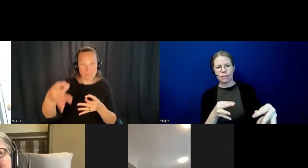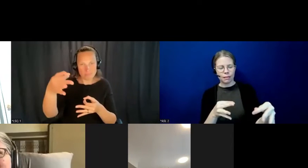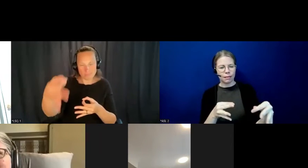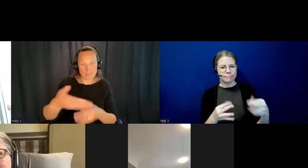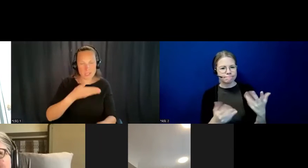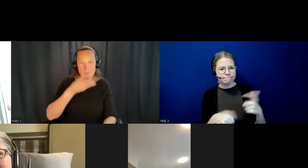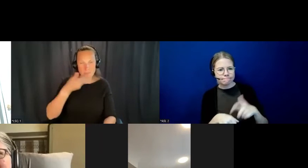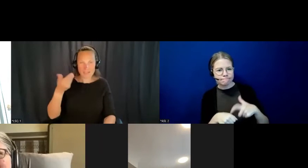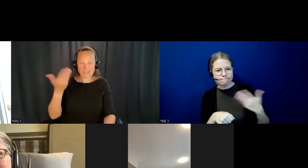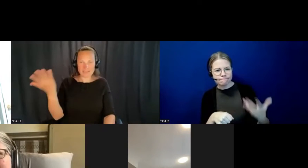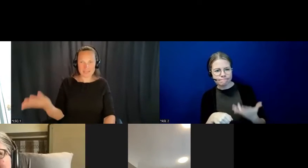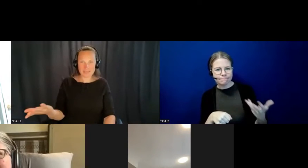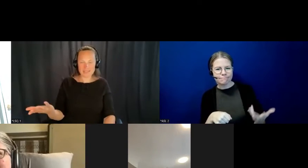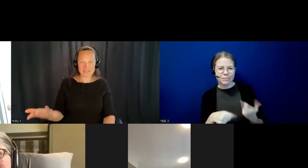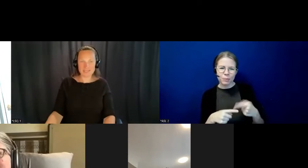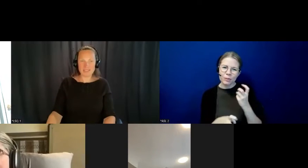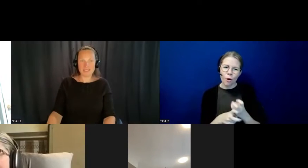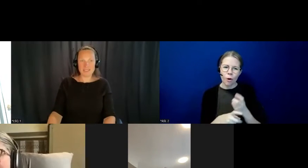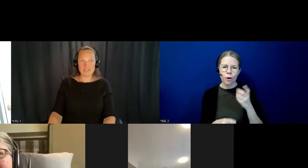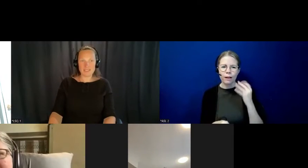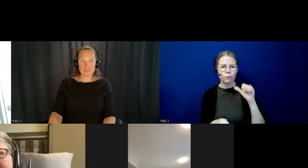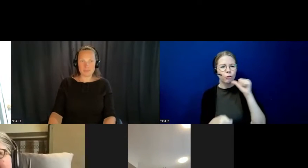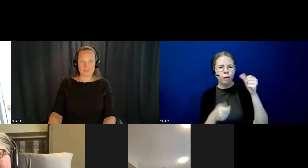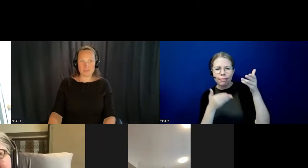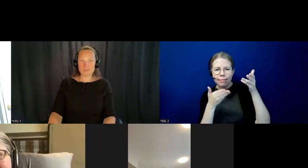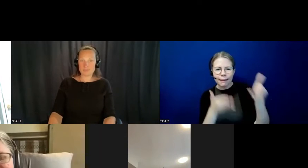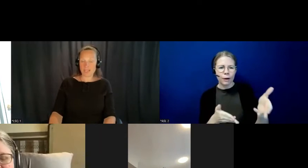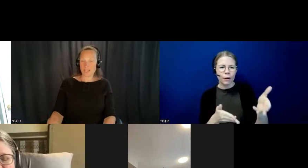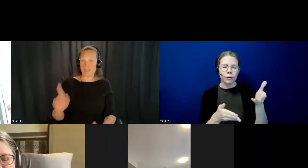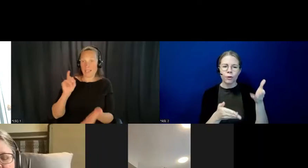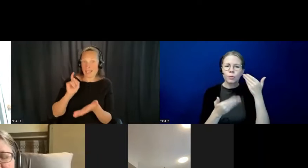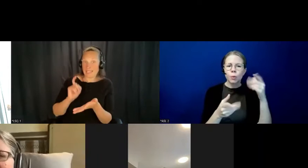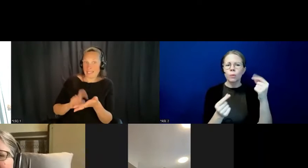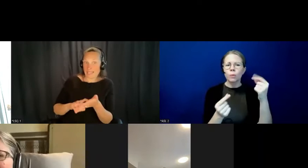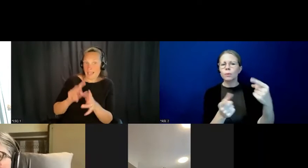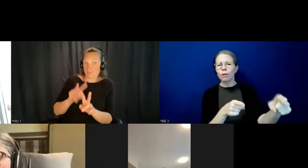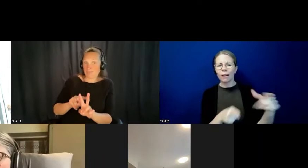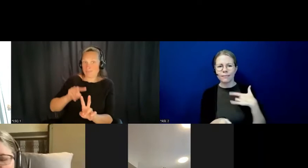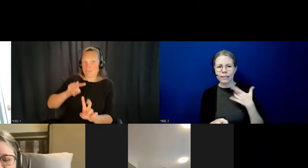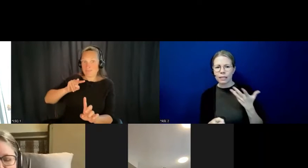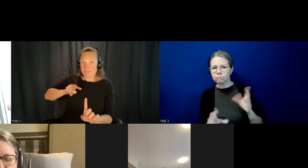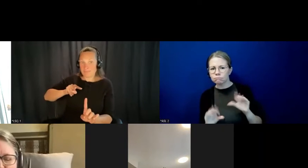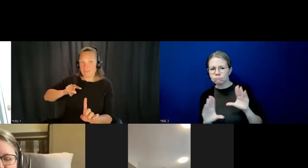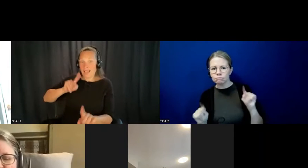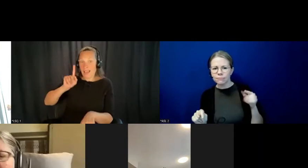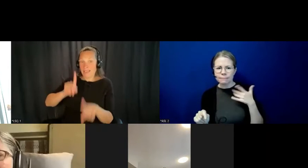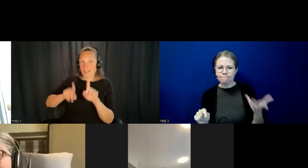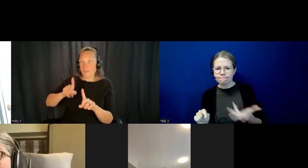THERE INSIDE THE ROOM HEARING THE CONVERSATIONS, AND - YEAH. I HAVE A COUPLE OF QUESTIONS TO GO